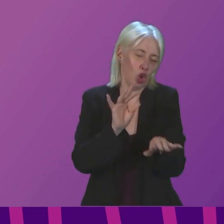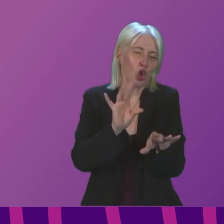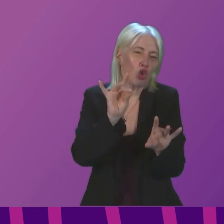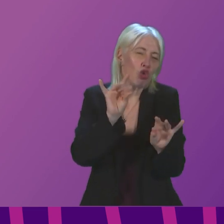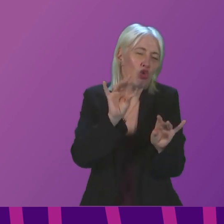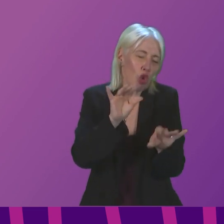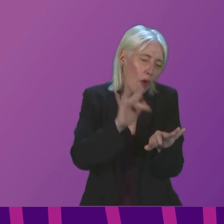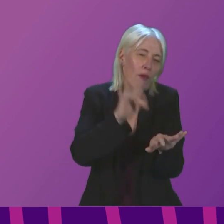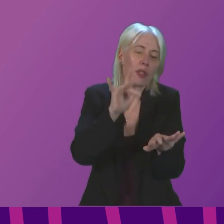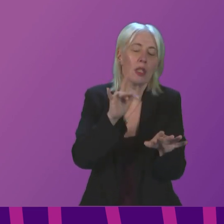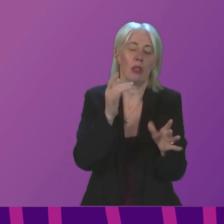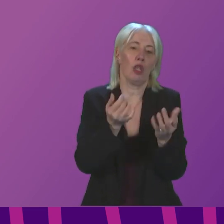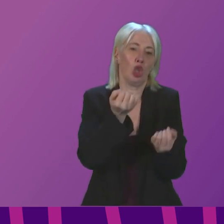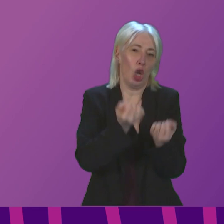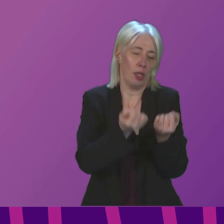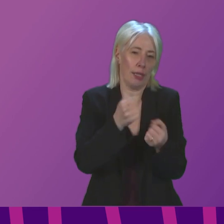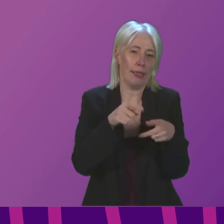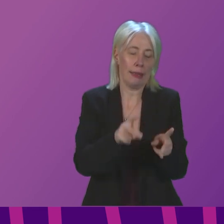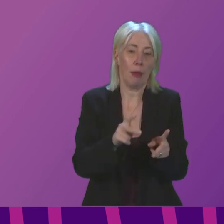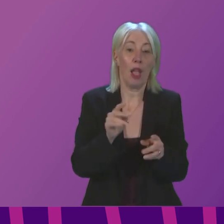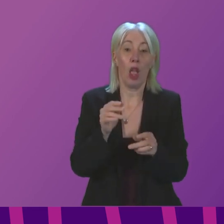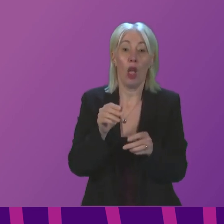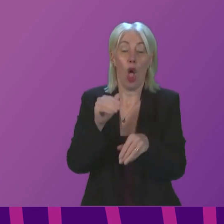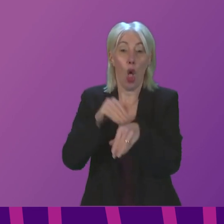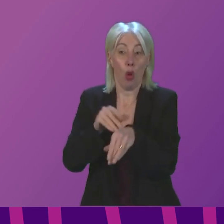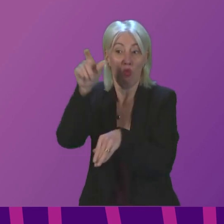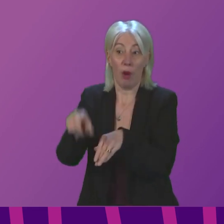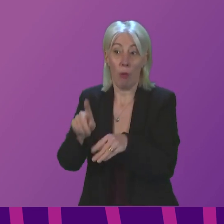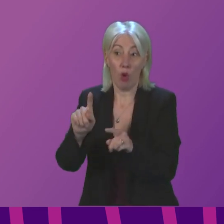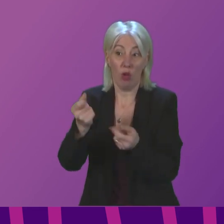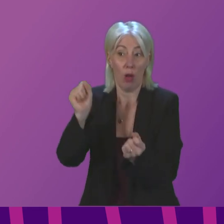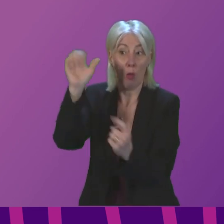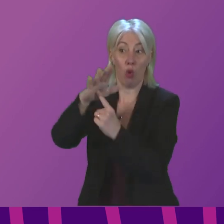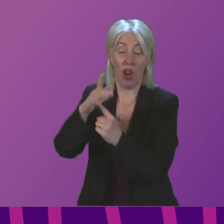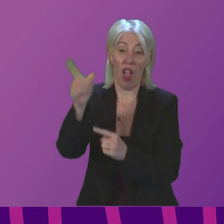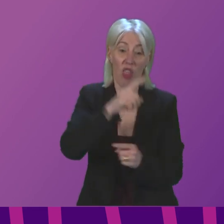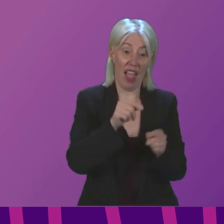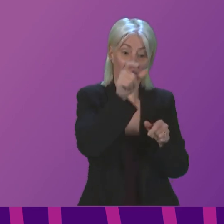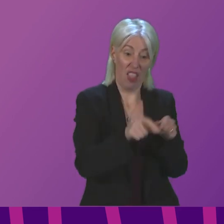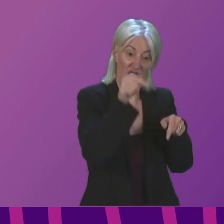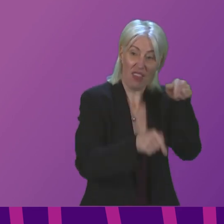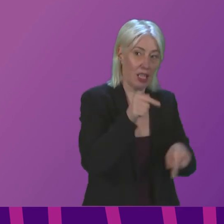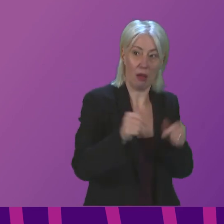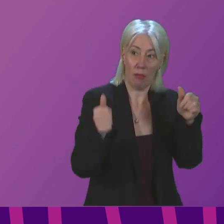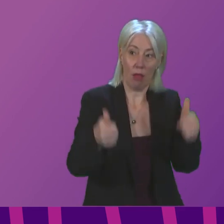are put first, not victims. It is too late for Esther Brown, but that must change.